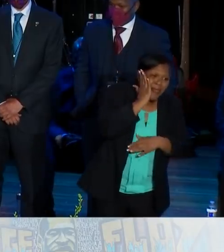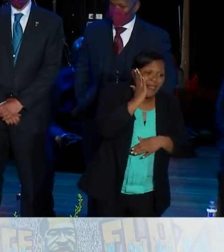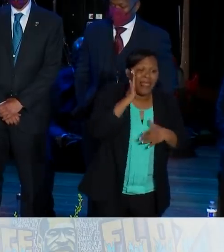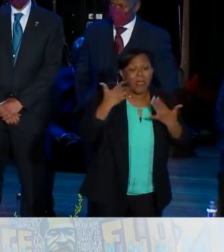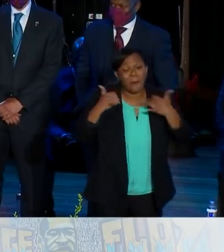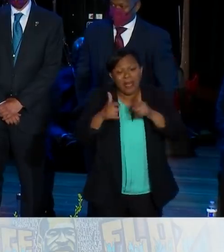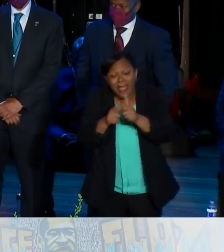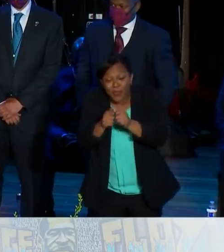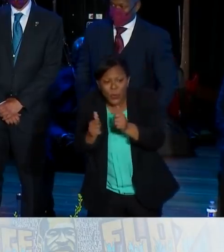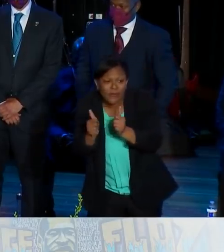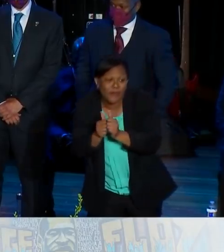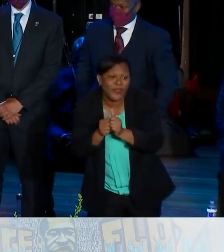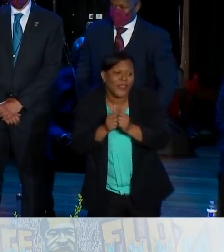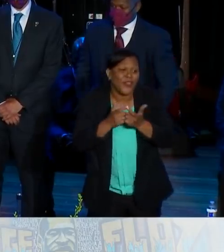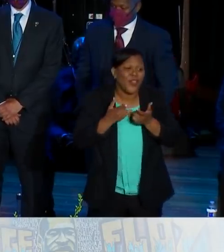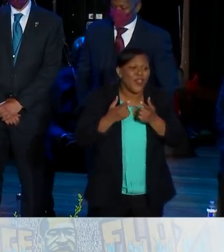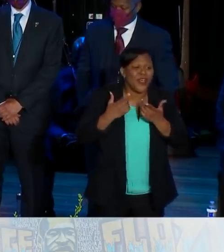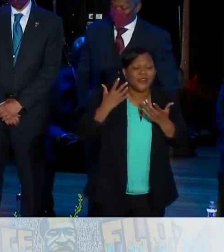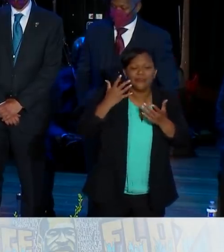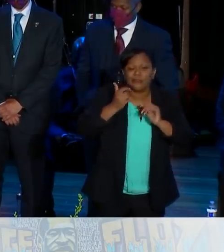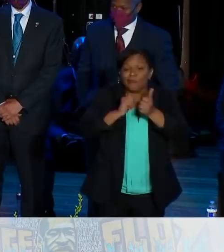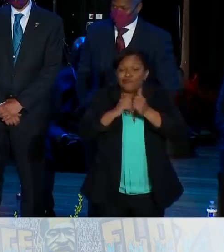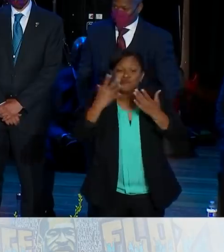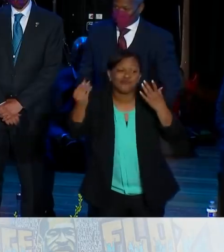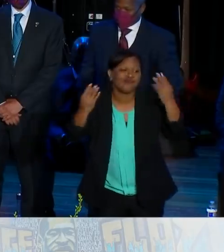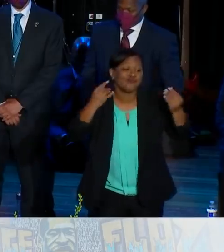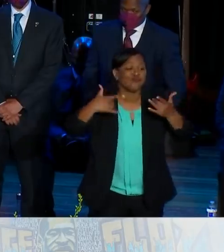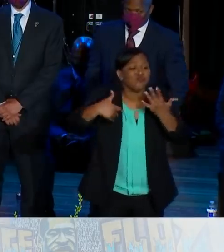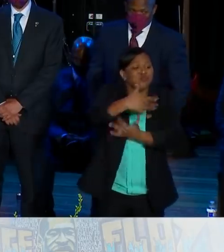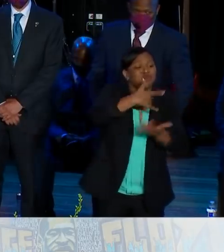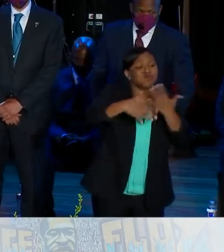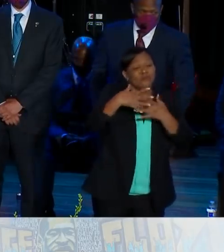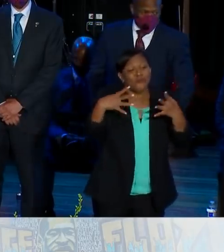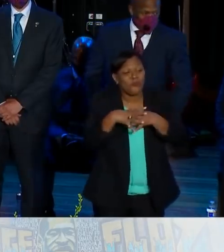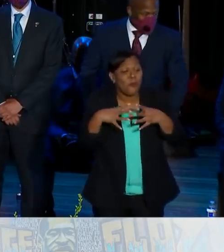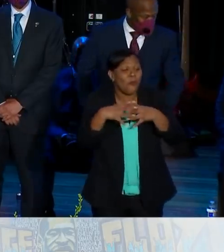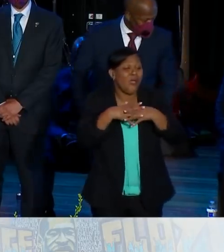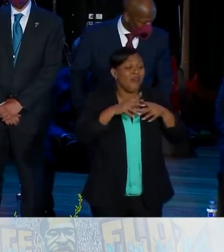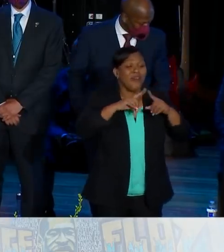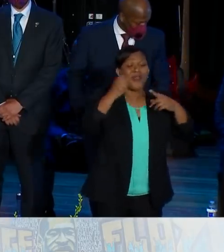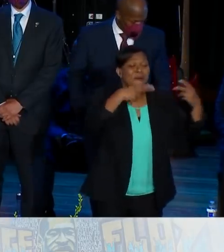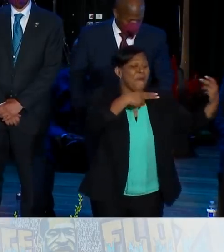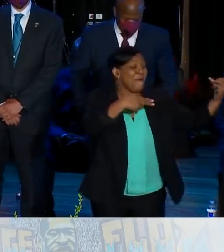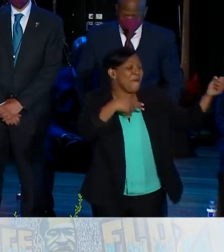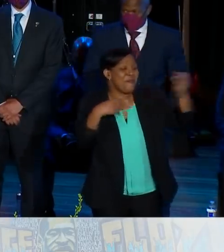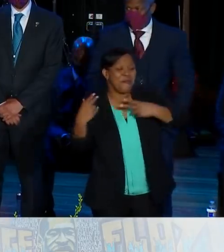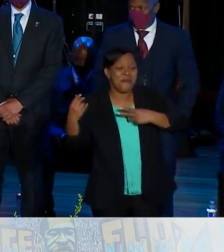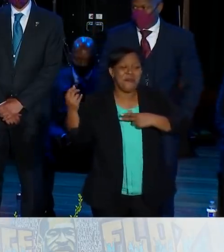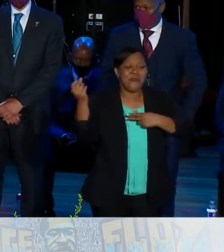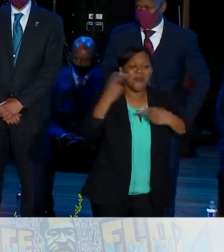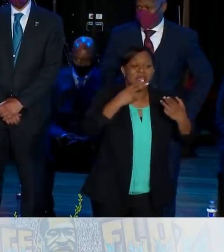WE WOULD SLEEP IN THE SAME BEDS, PLAY VIDEO GAMES TOGETHER, GO OUTSIDE AND PLAY CATCH WITH THE